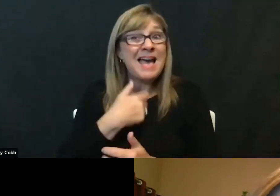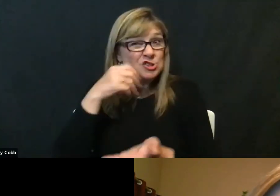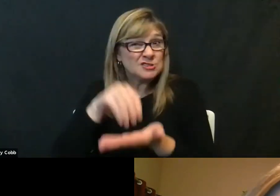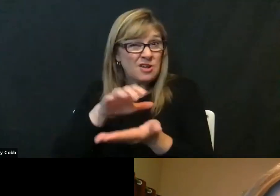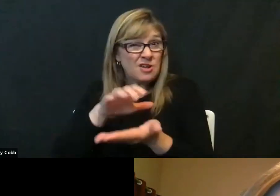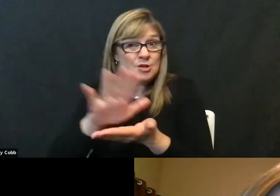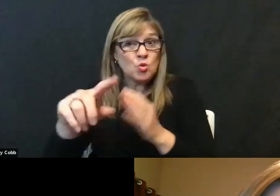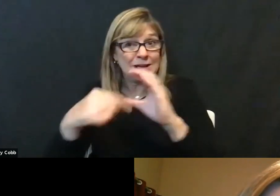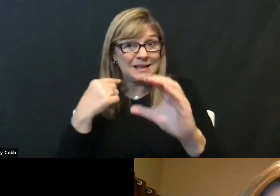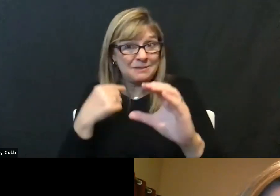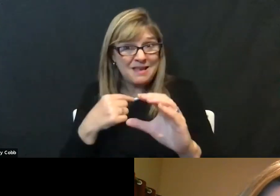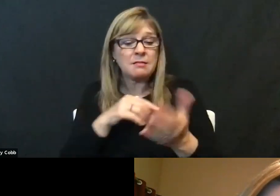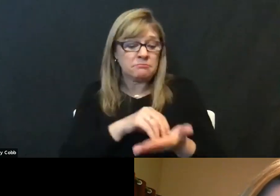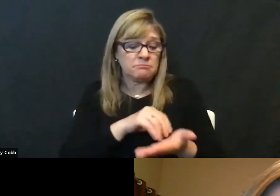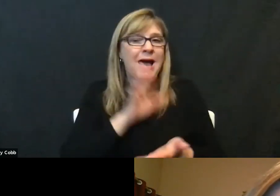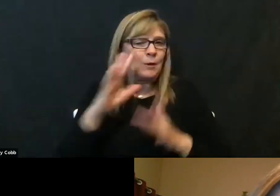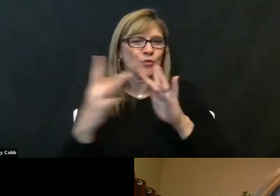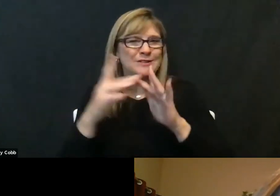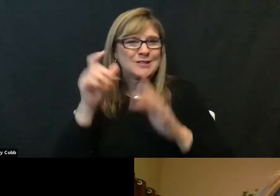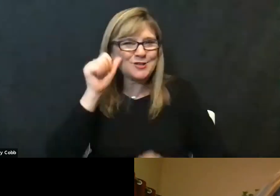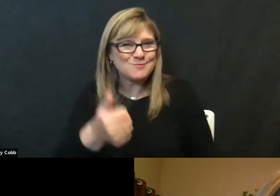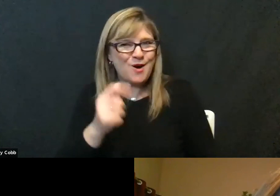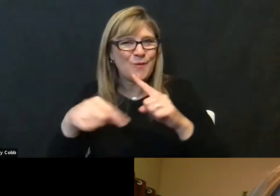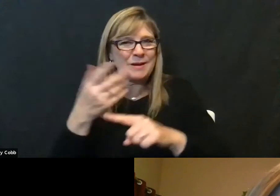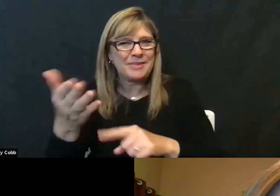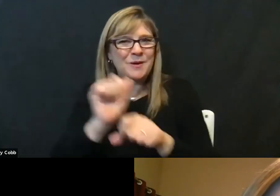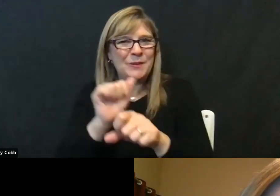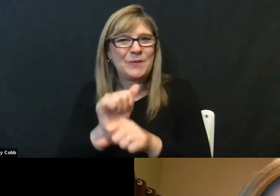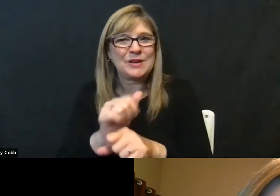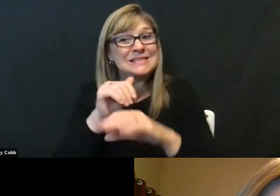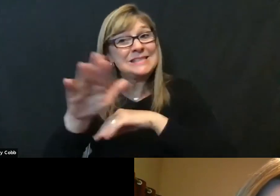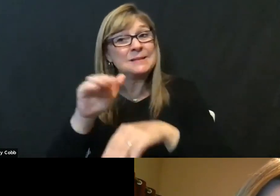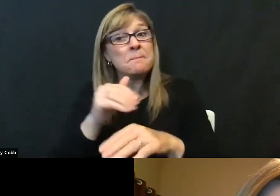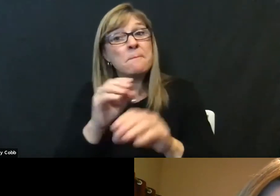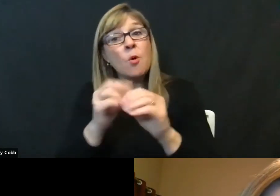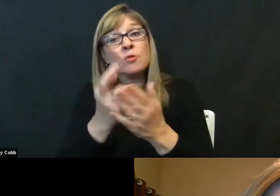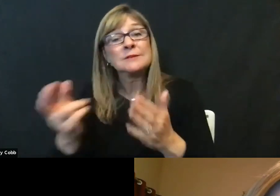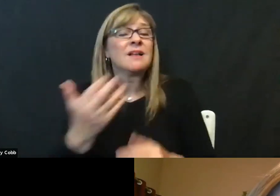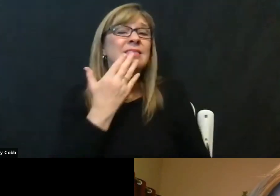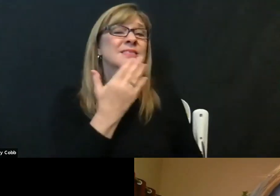so I'll reach out to you tomorrow when I'm at work and send you some more resources, okay? Marsha: Thank you so much. I appreciate it.